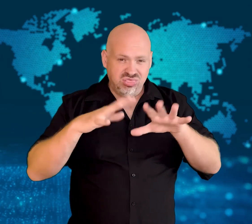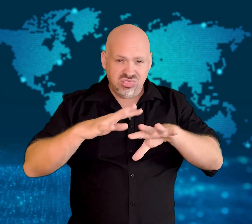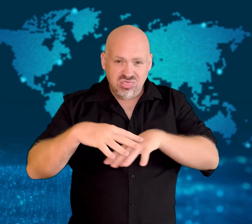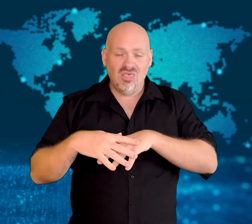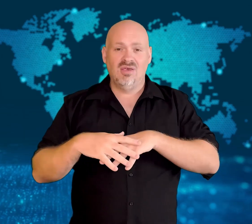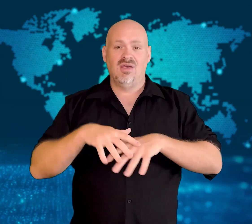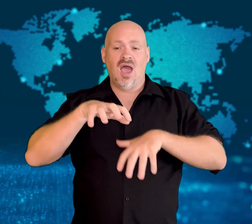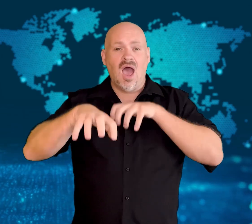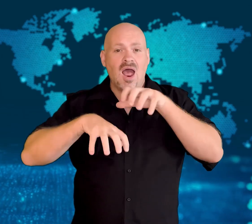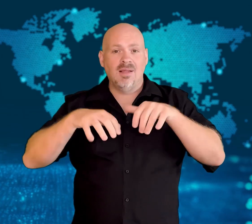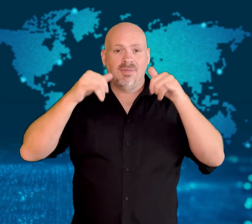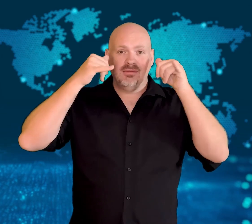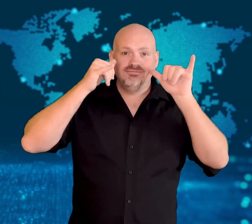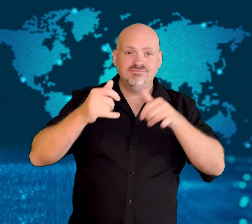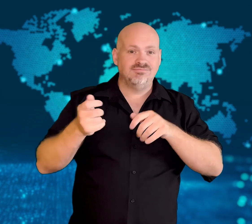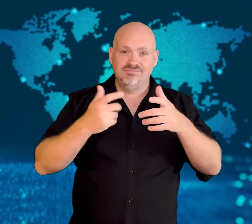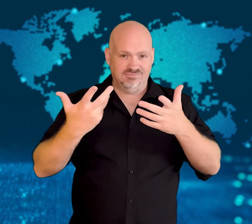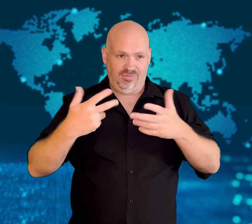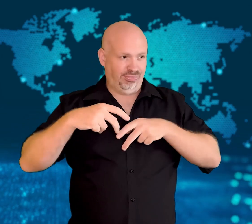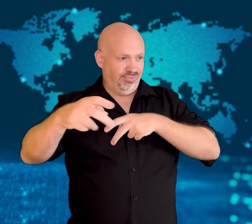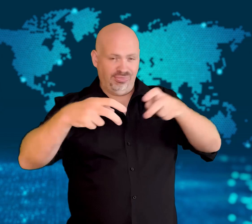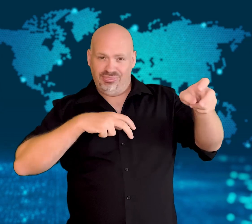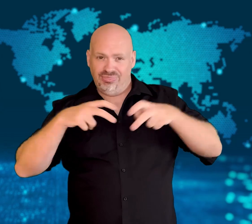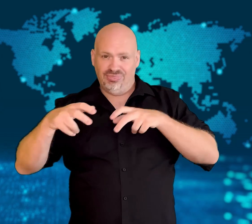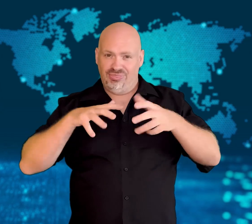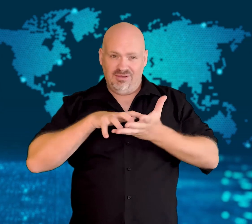washed away.